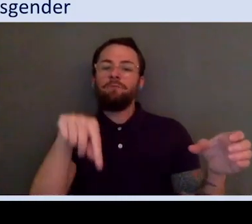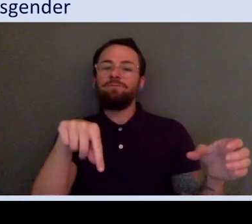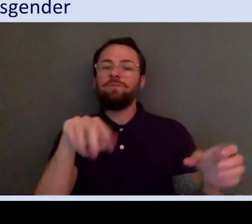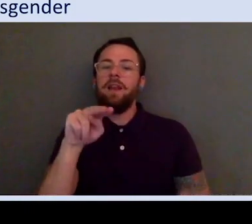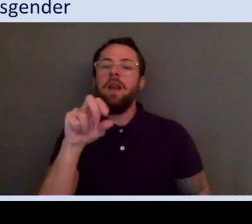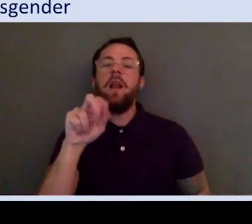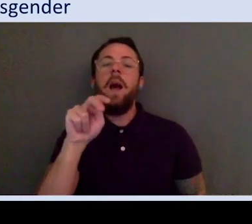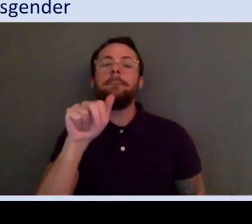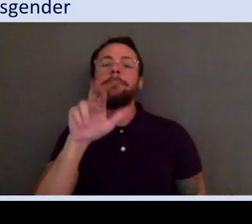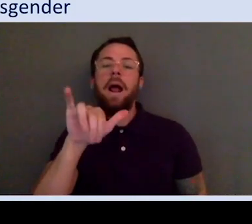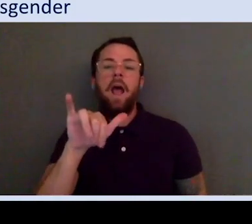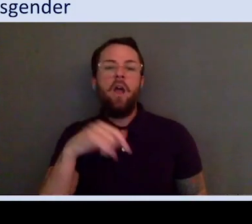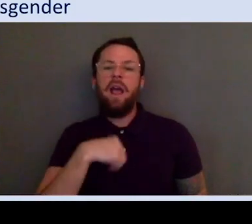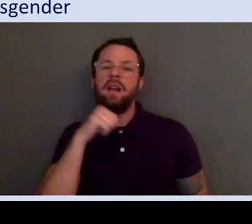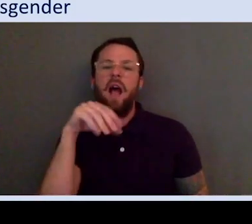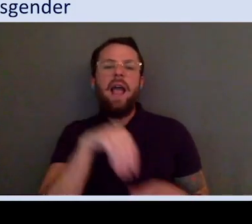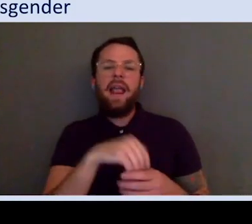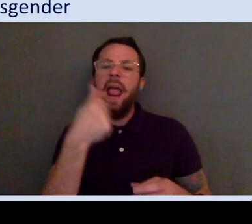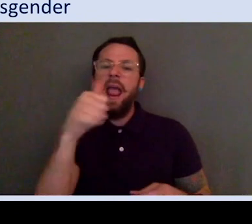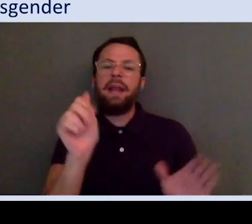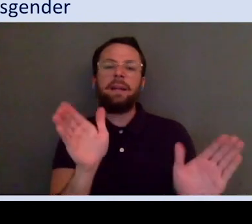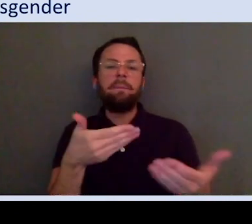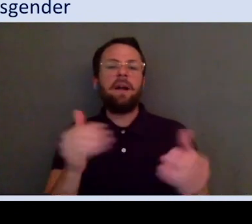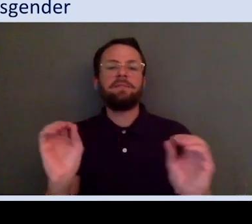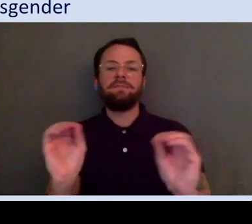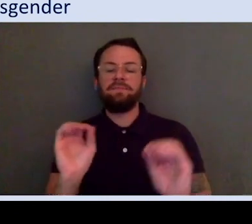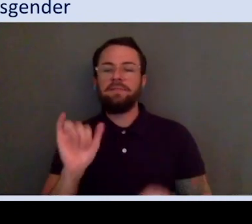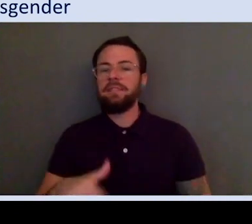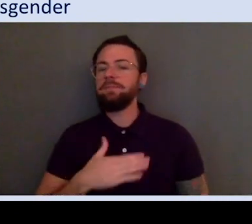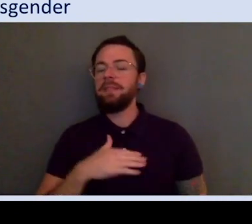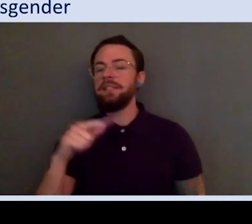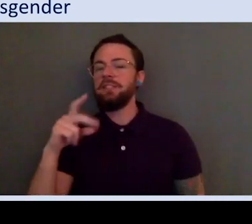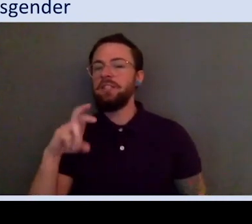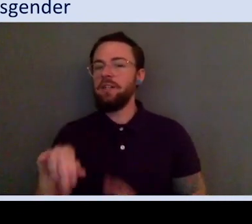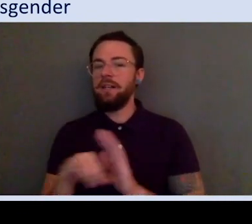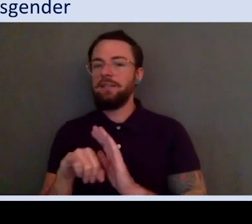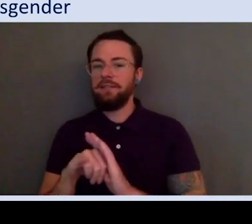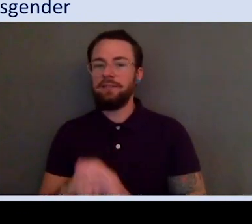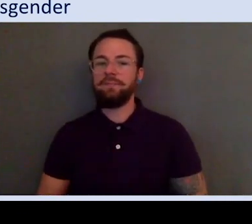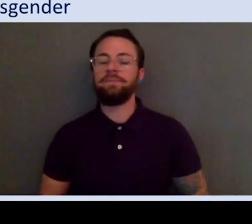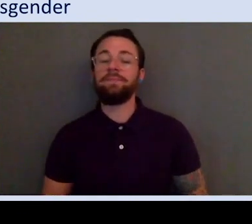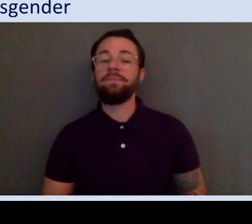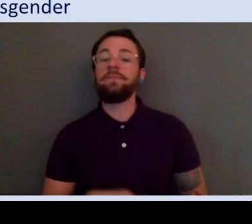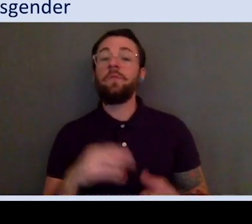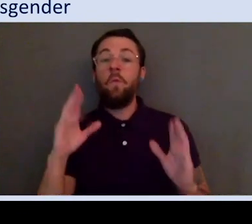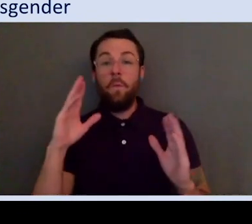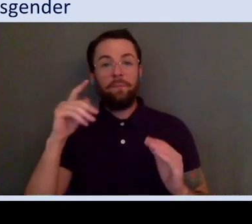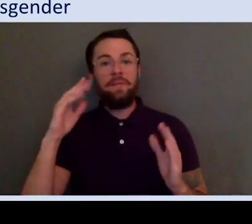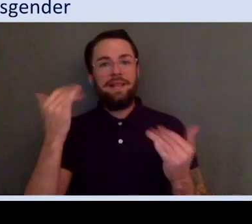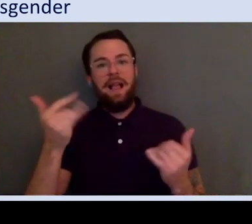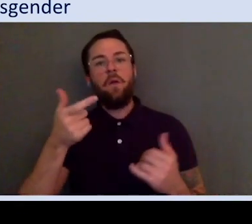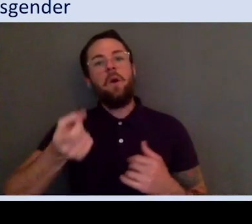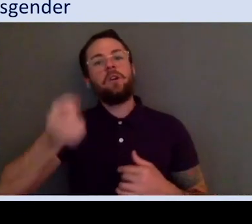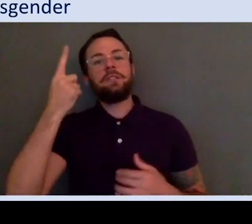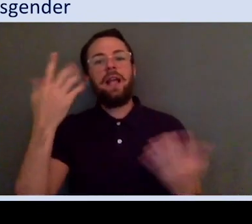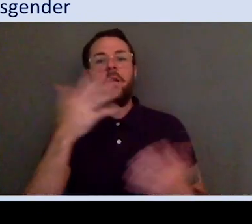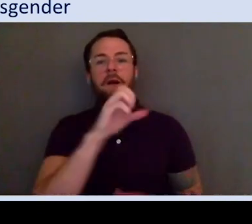was a box for me or that I didn't need to sit in either of those two boxs and that non